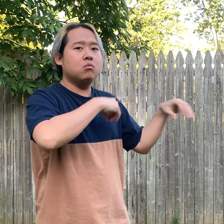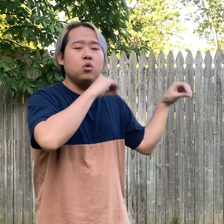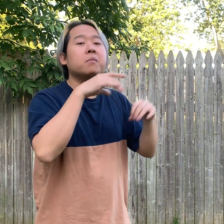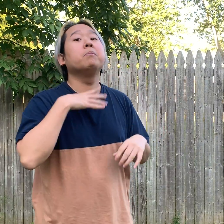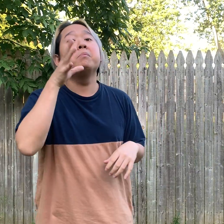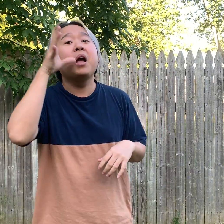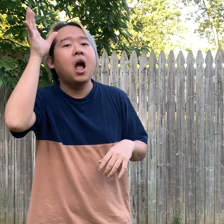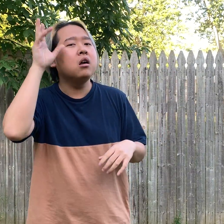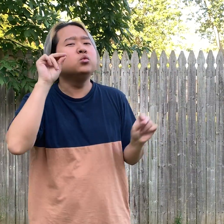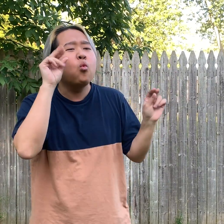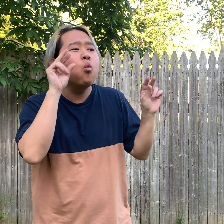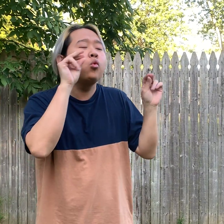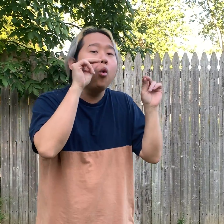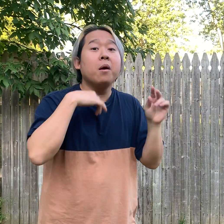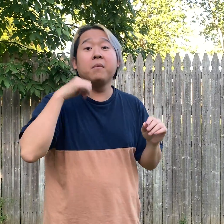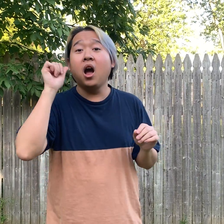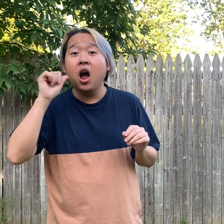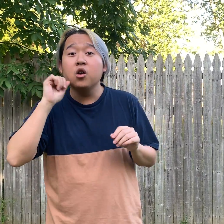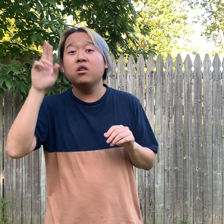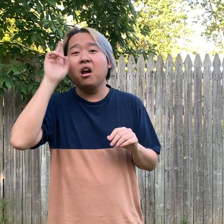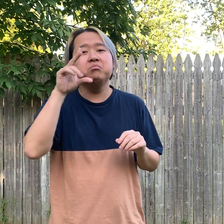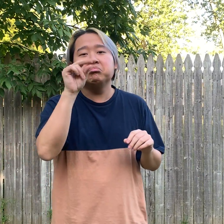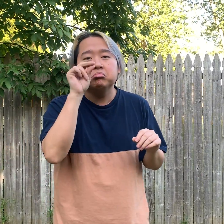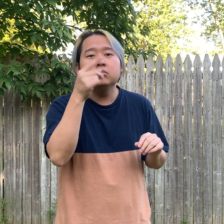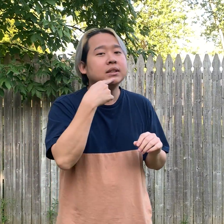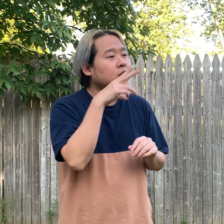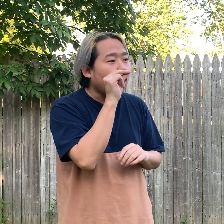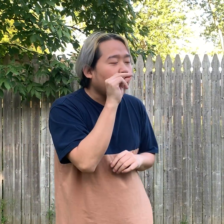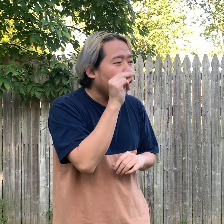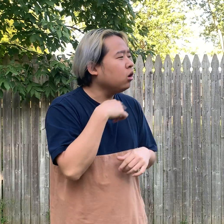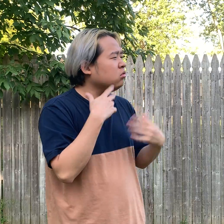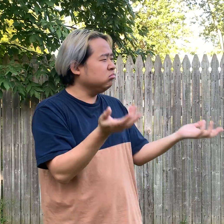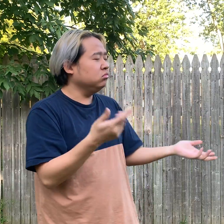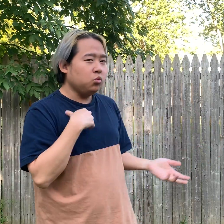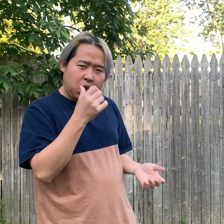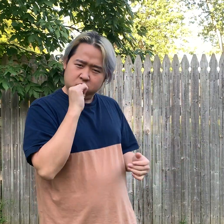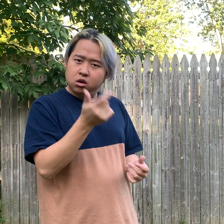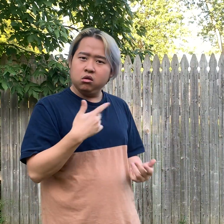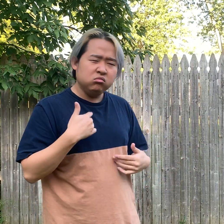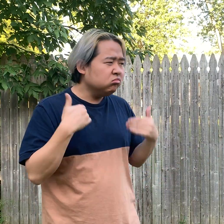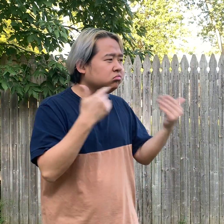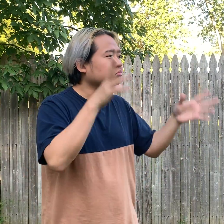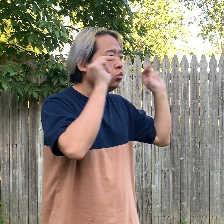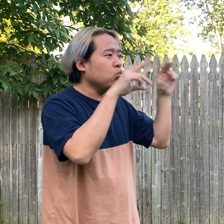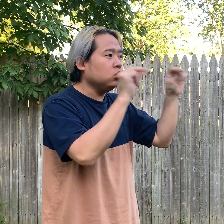My parents, aunt, uncle, and many others discouraged me from making this change.